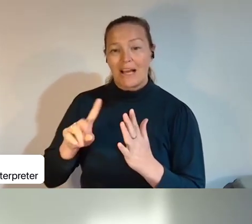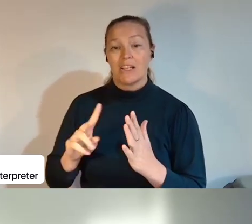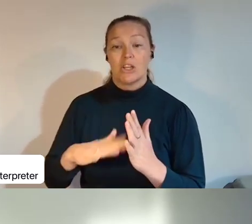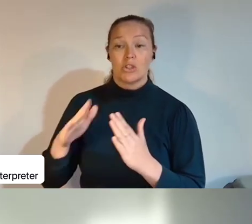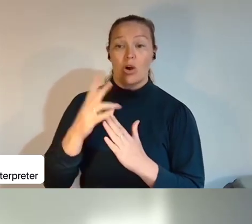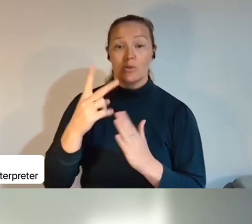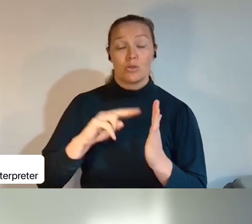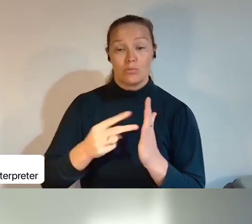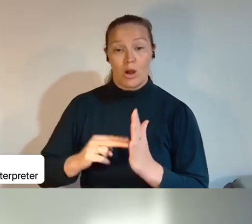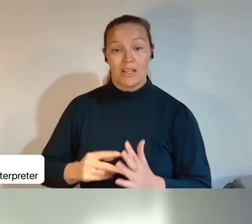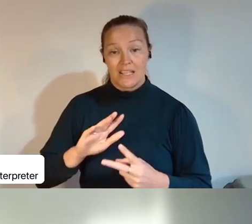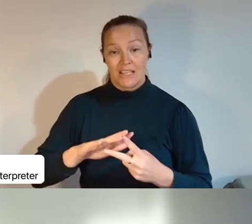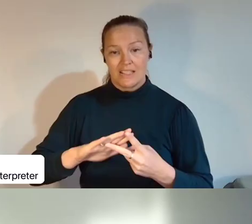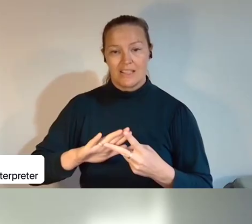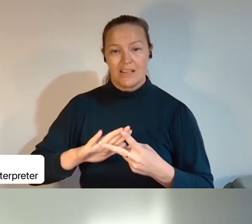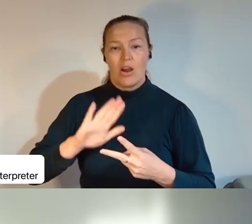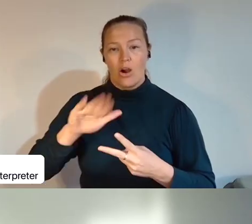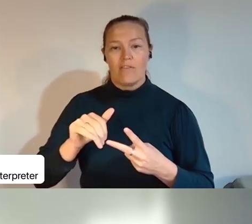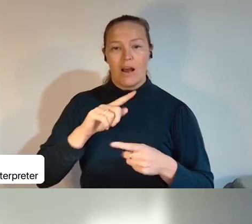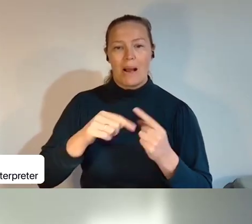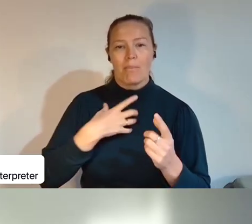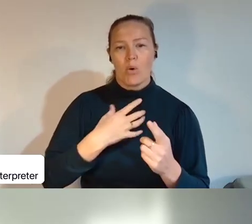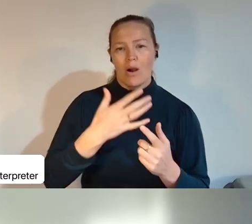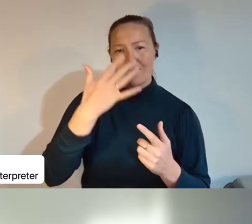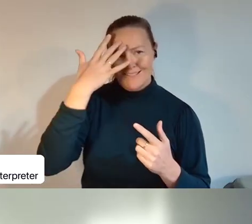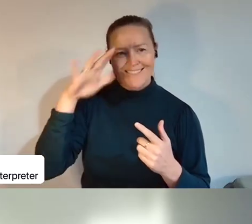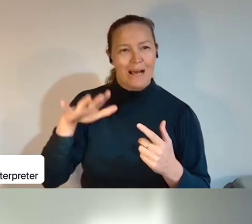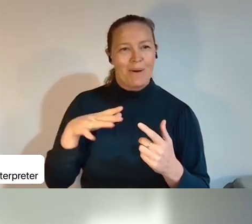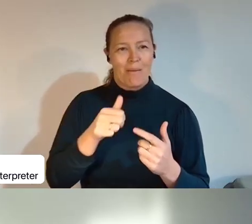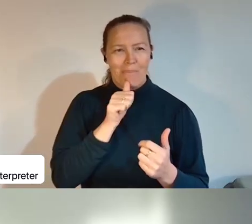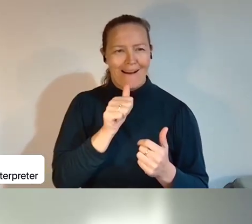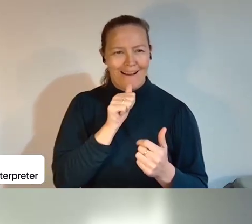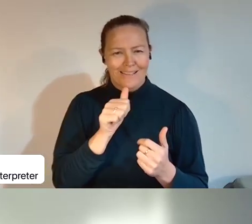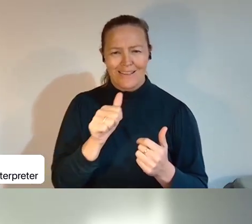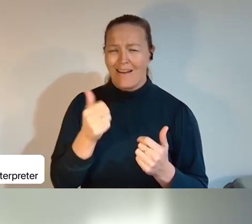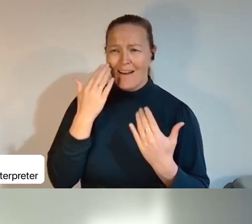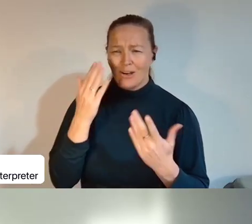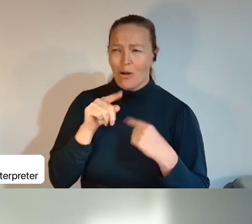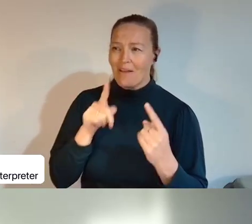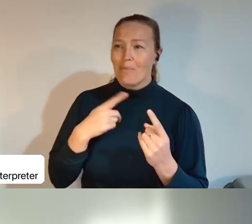about more summer bars. I don't know what this is, but it sounds like an amazing policy intervention.